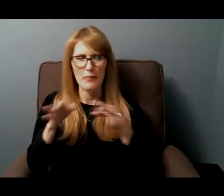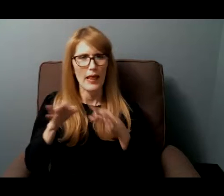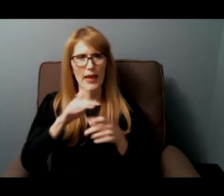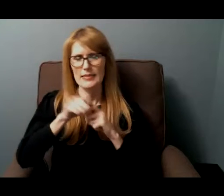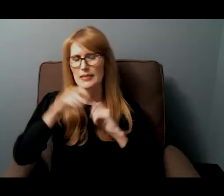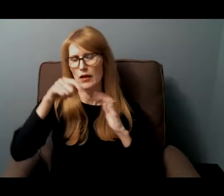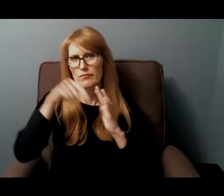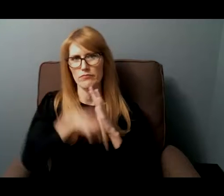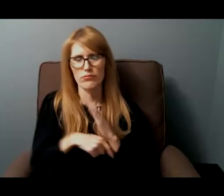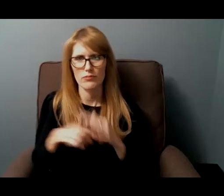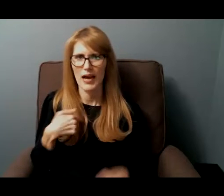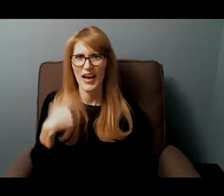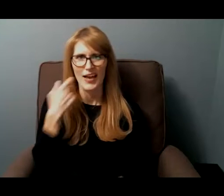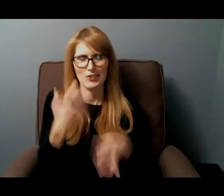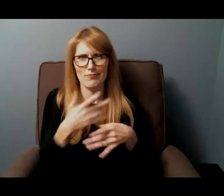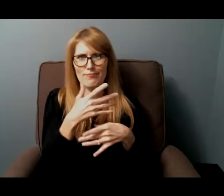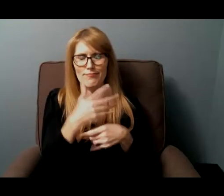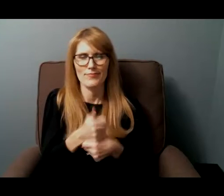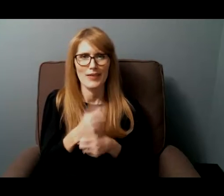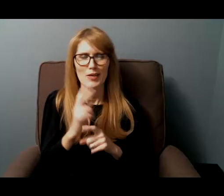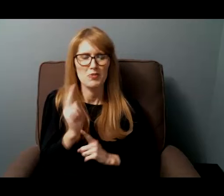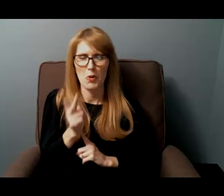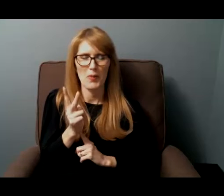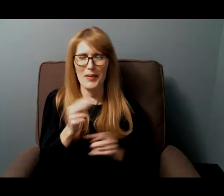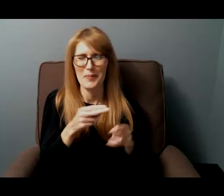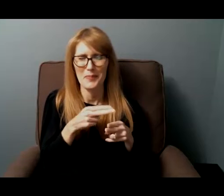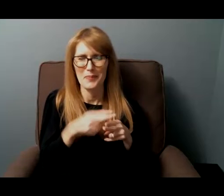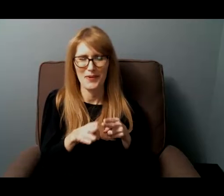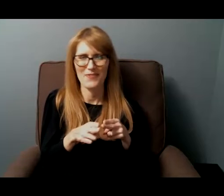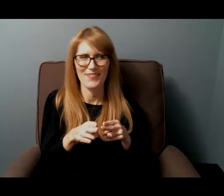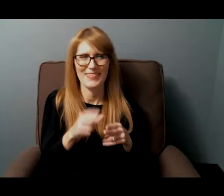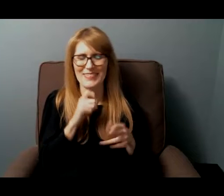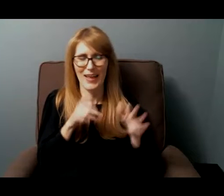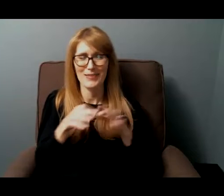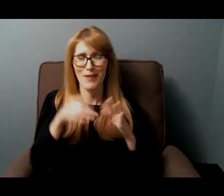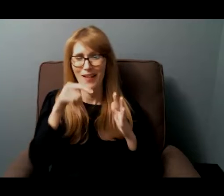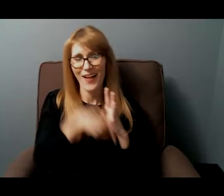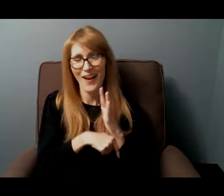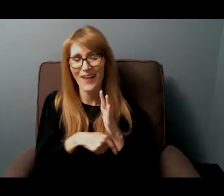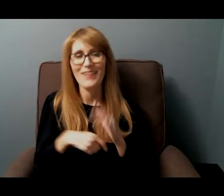you a two minute summary, which doesn't do it just to those SSDI work rules. So Ciara,